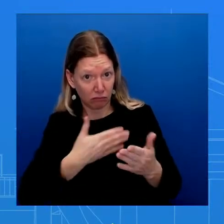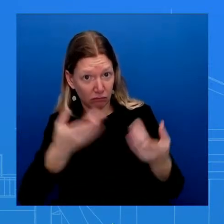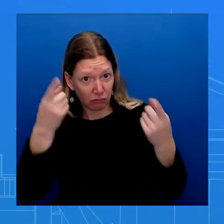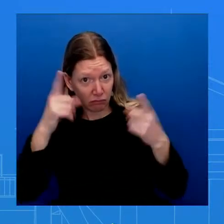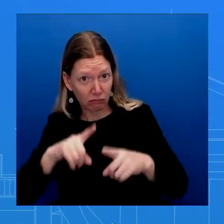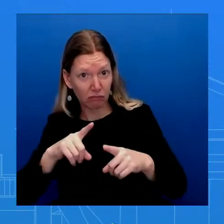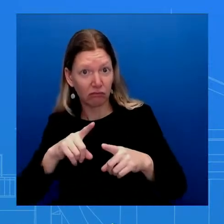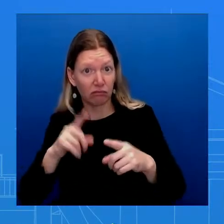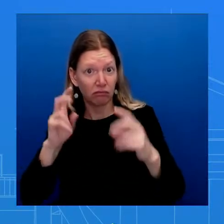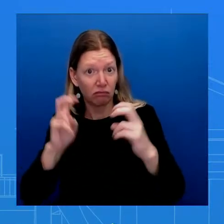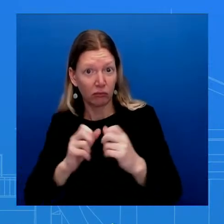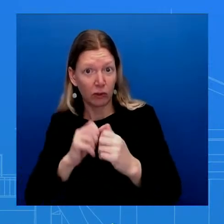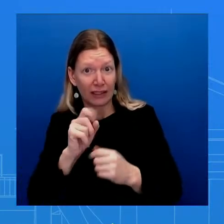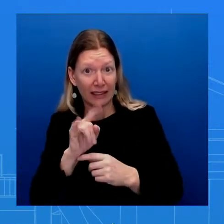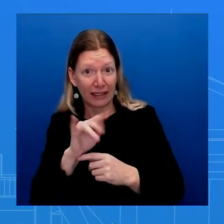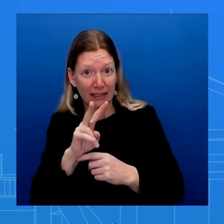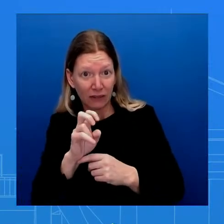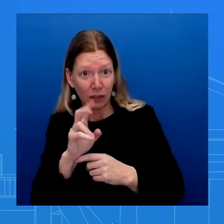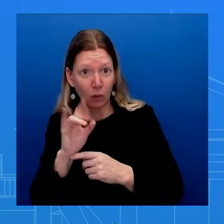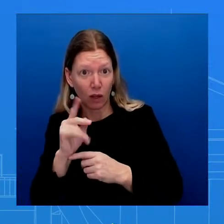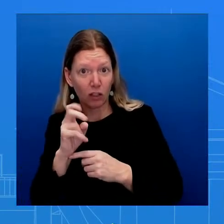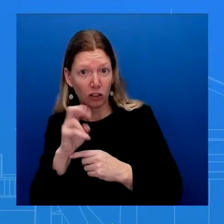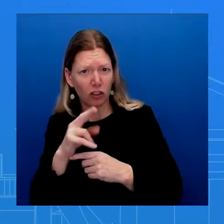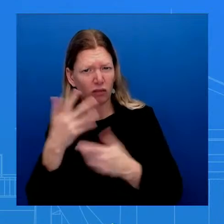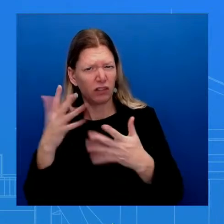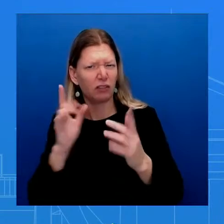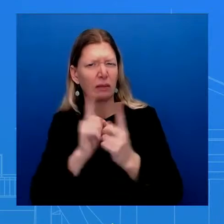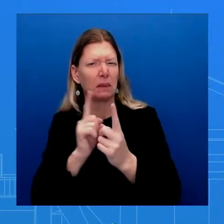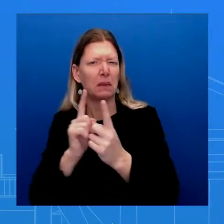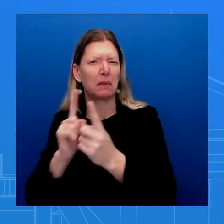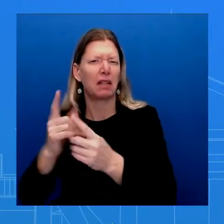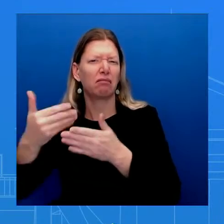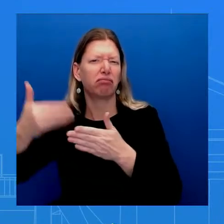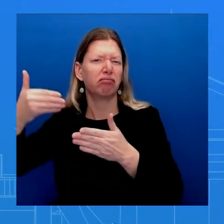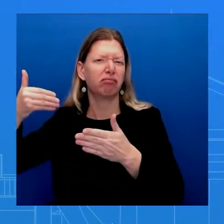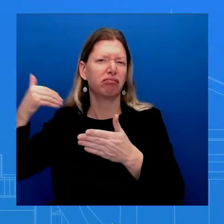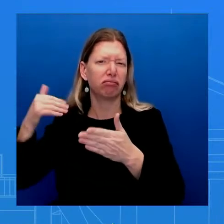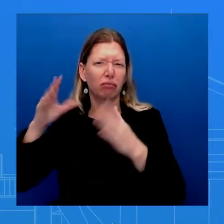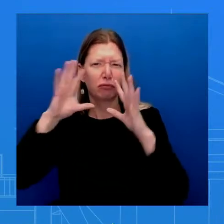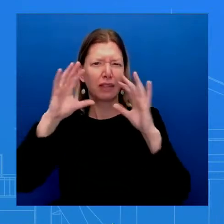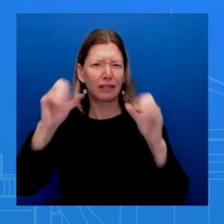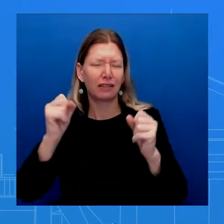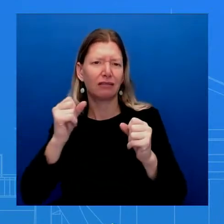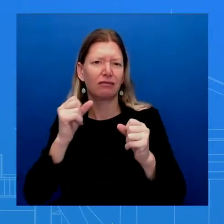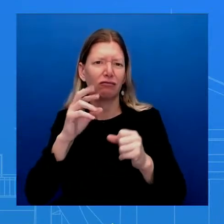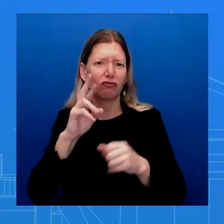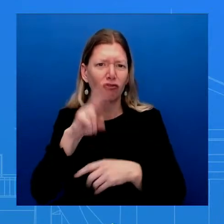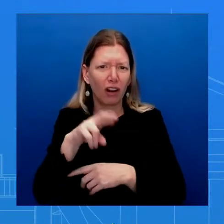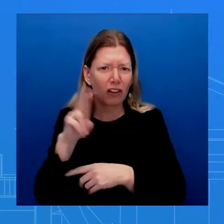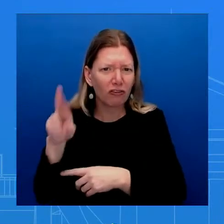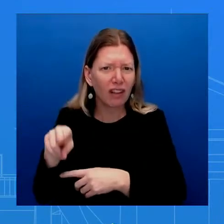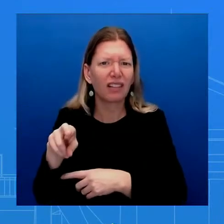to include Ronald Reagan? He was one of the major impetus for getting the holiday for Dr. Martin Luther King, Jr.